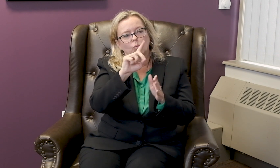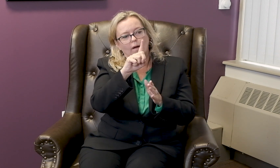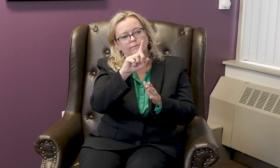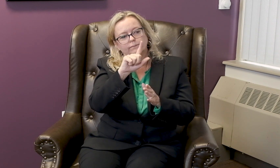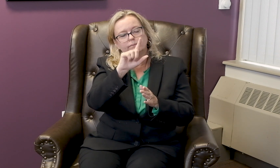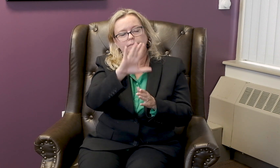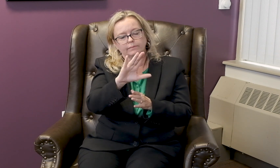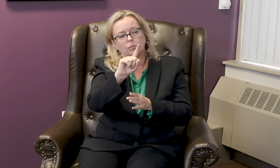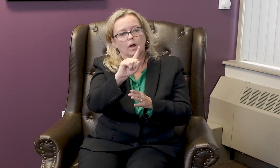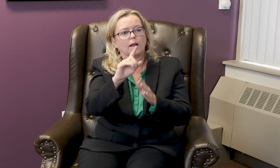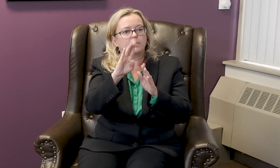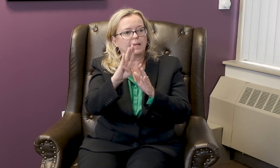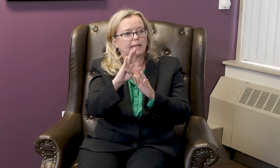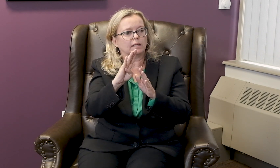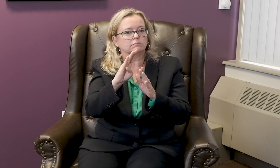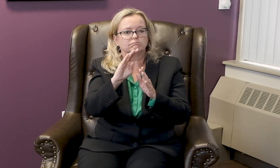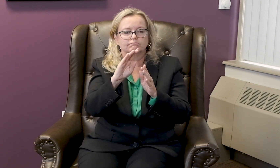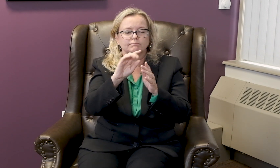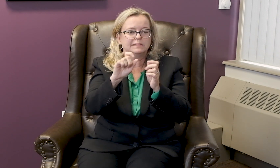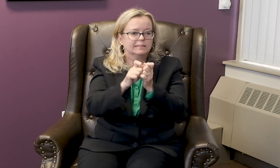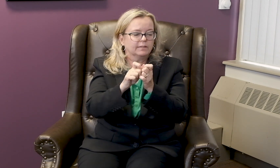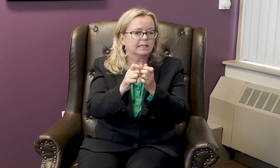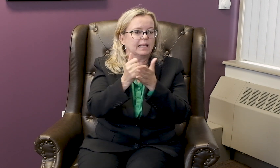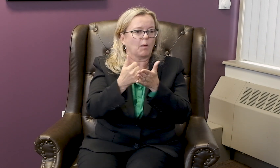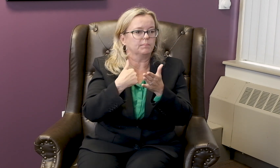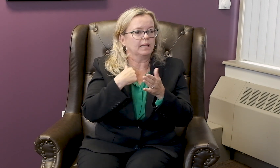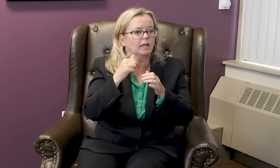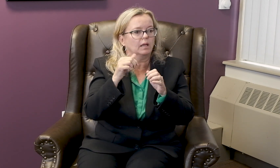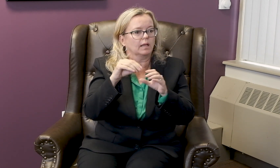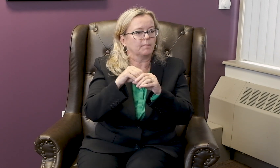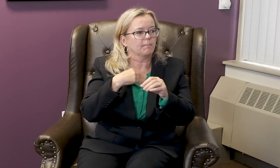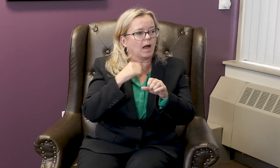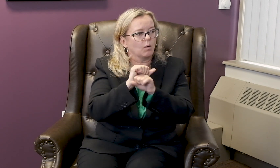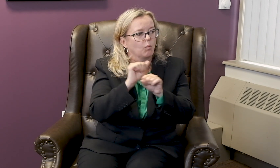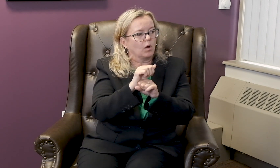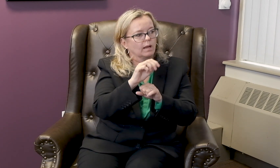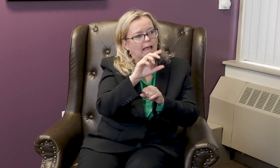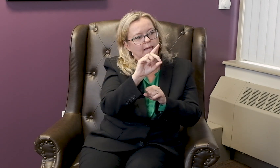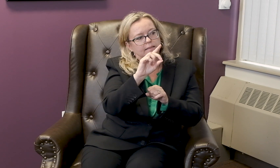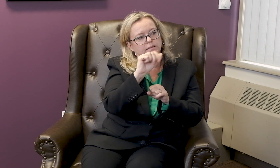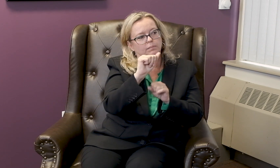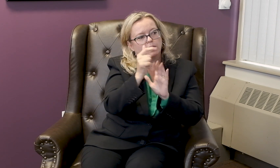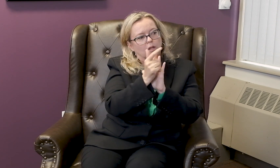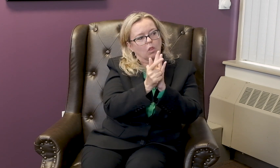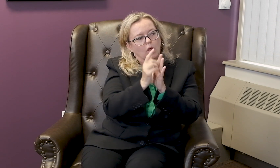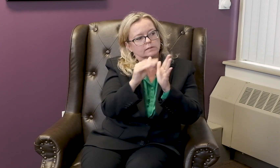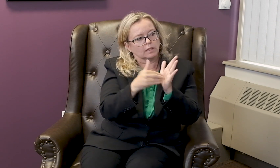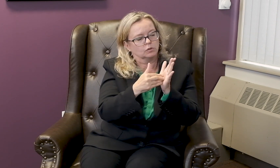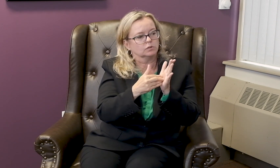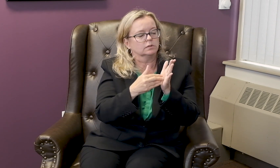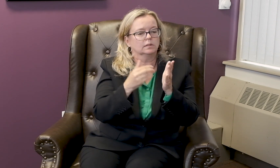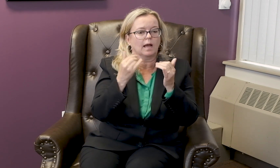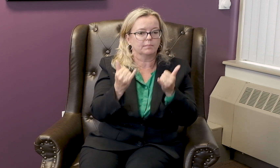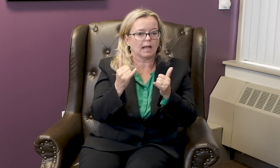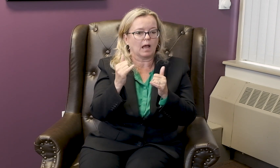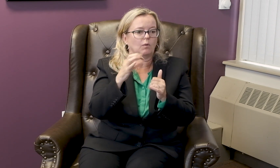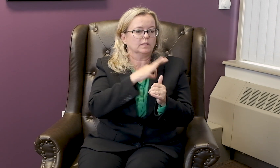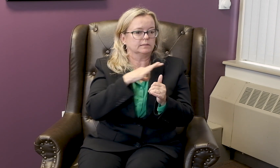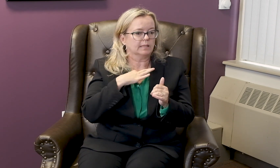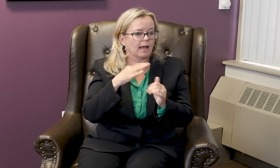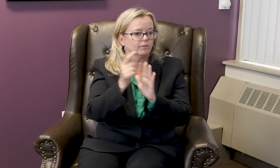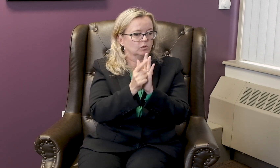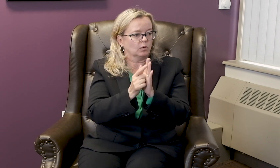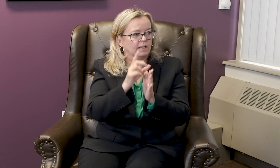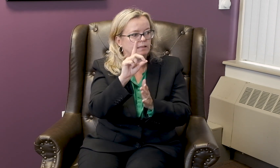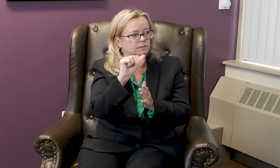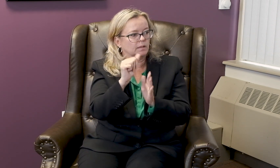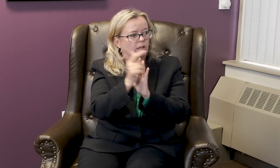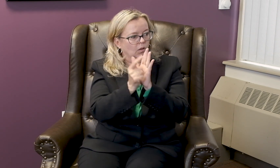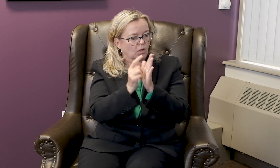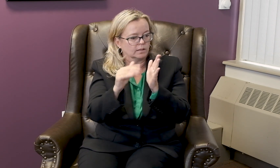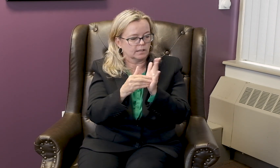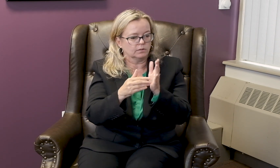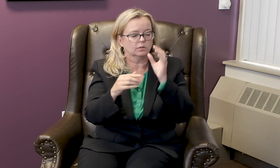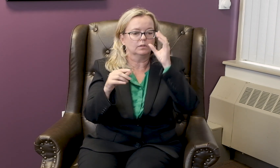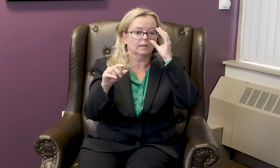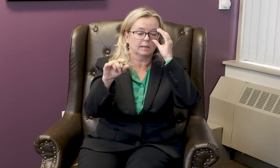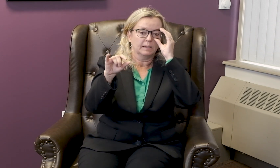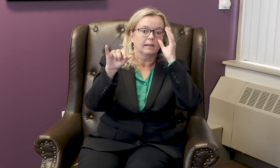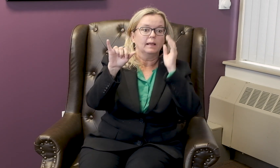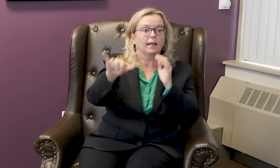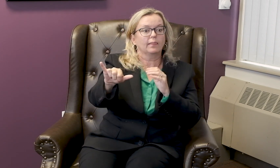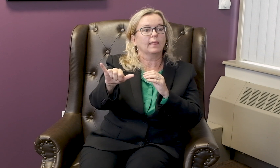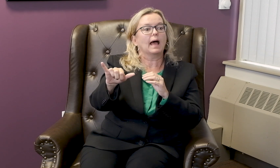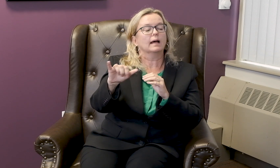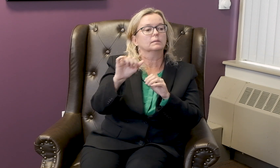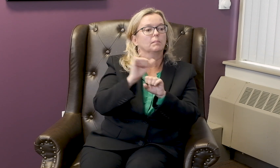helps me in my work at the Disability Law Center, currently where I am a staff attorney. Working at